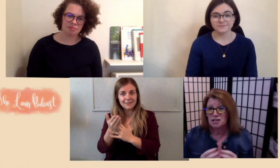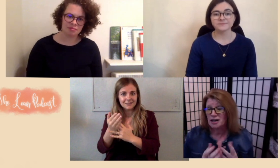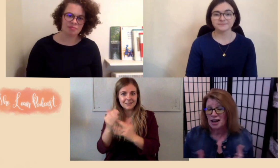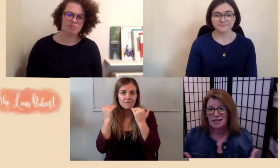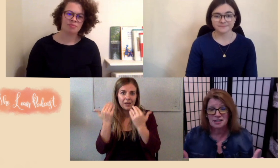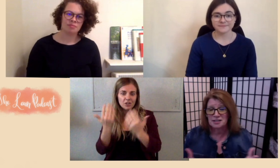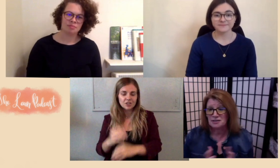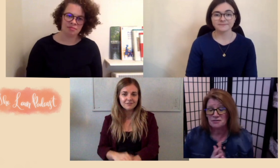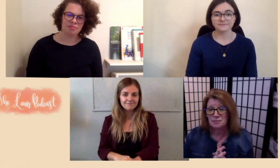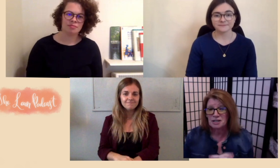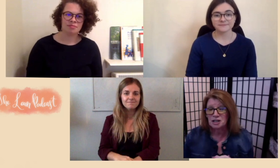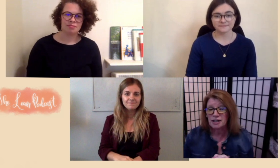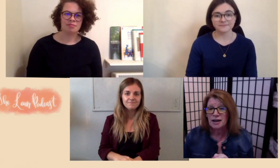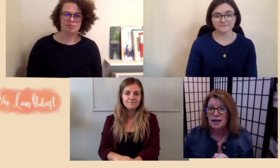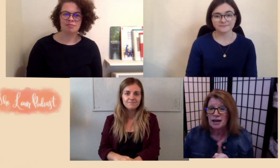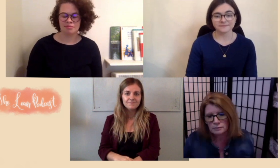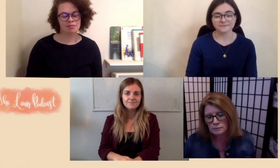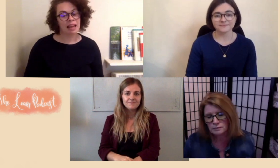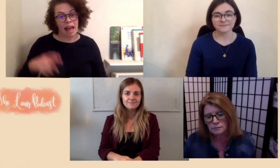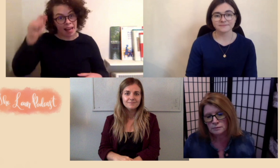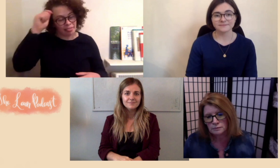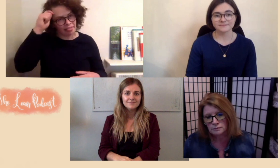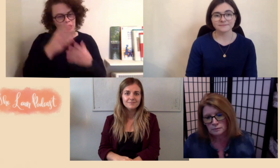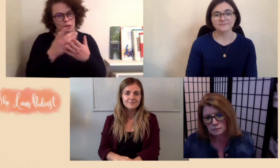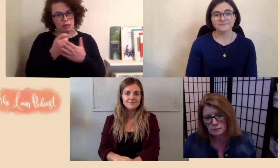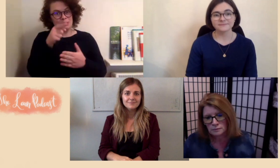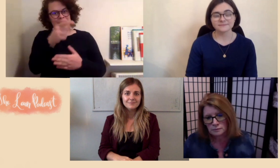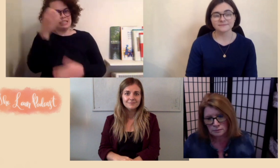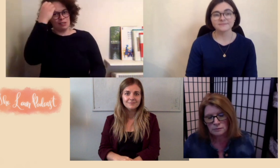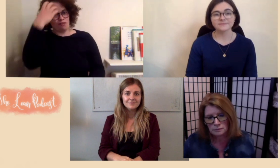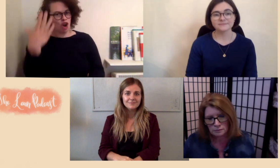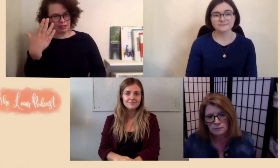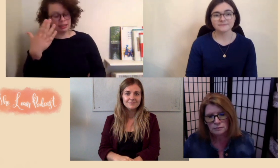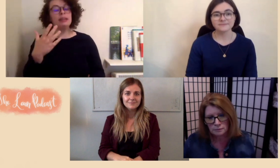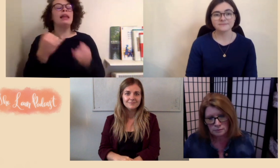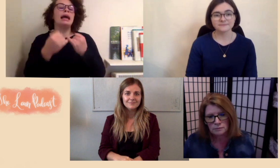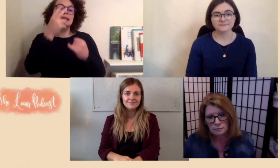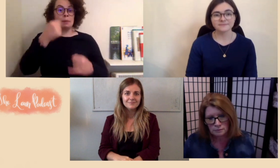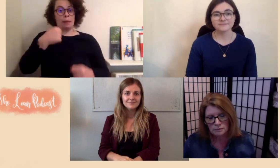Like even when Ciara and I were chatting about adaptive, we were talking about real world mechanisms,